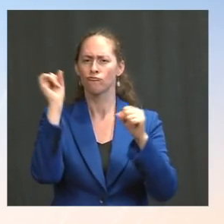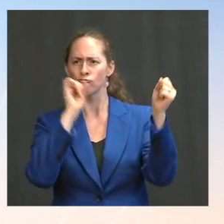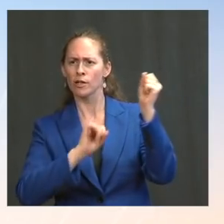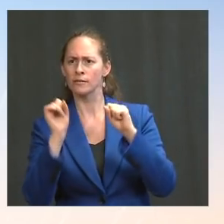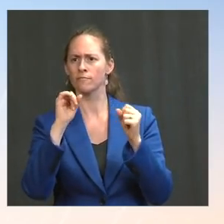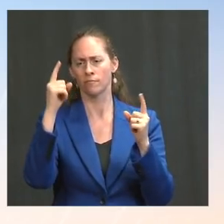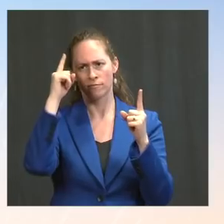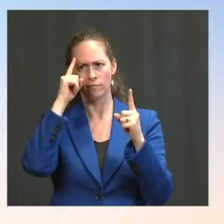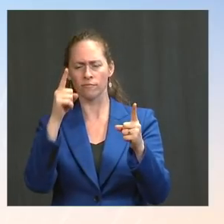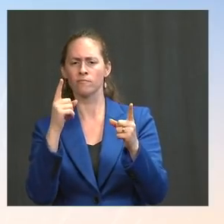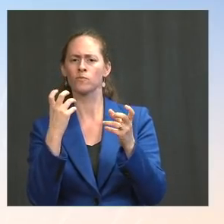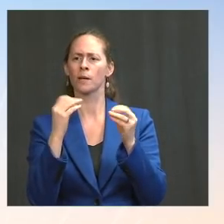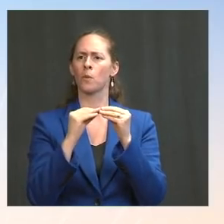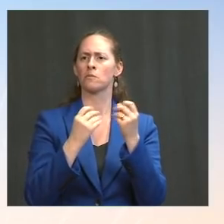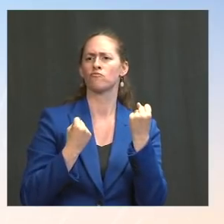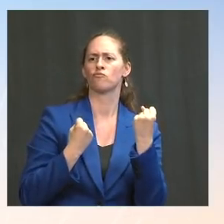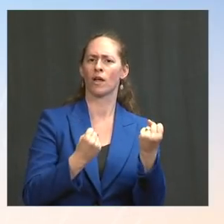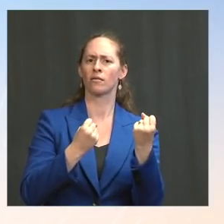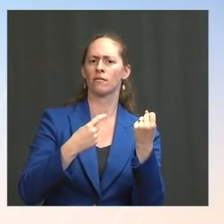as fast as we can to get to full employment.